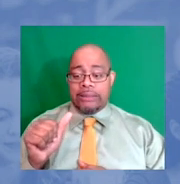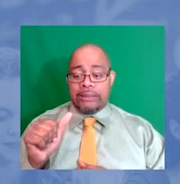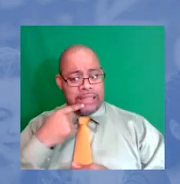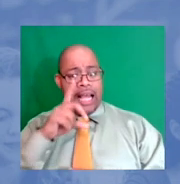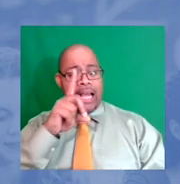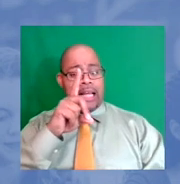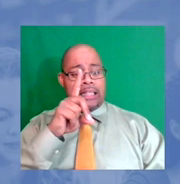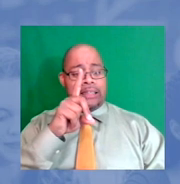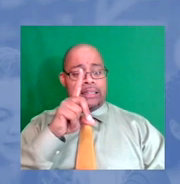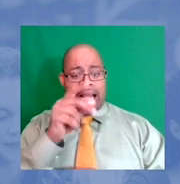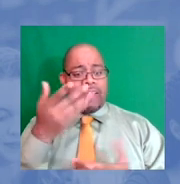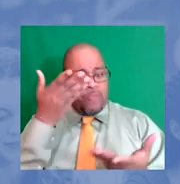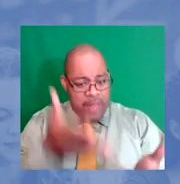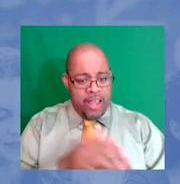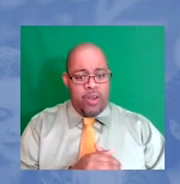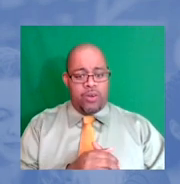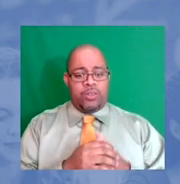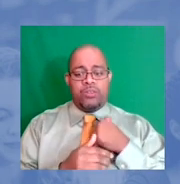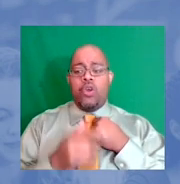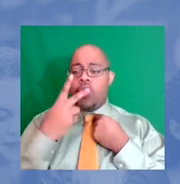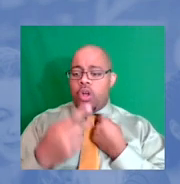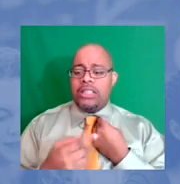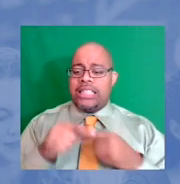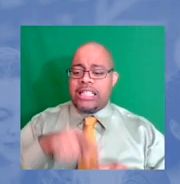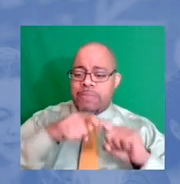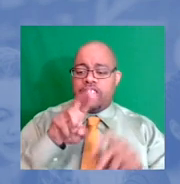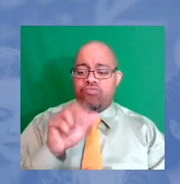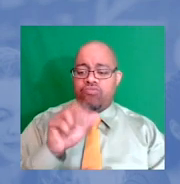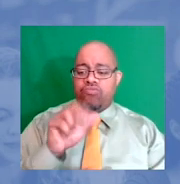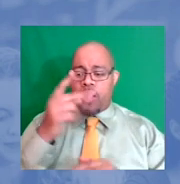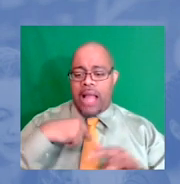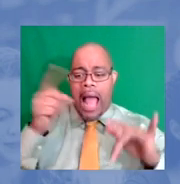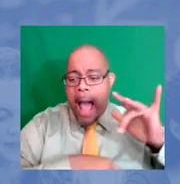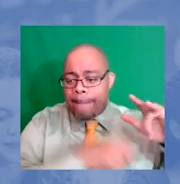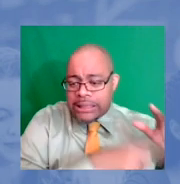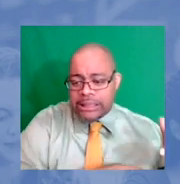YOU LOOK AT SUSPENSION RATES, YOU LOOK AT ABSENTEEISM, IT'S ALL THERE. IT WILL INFORM